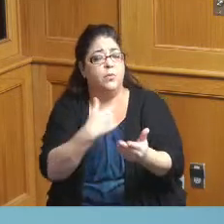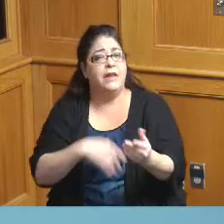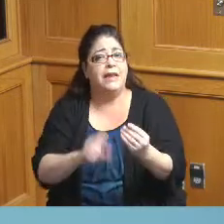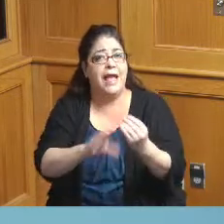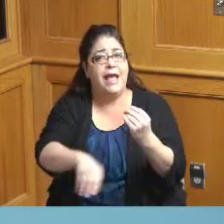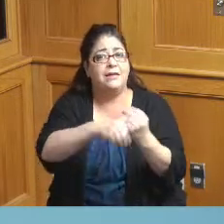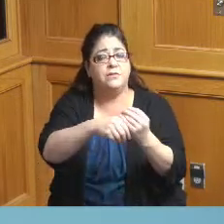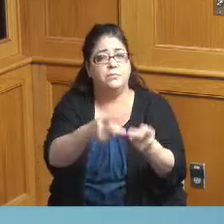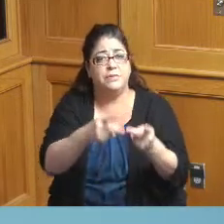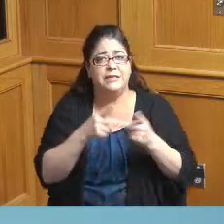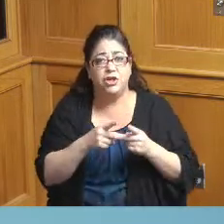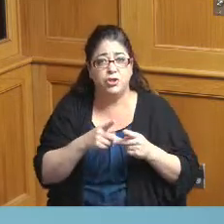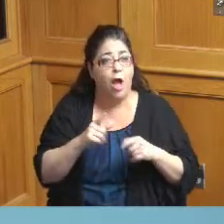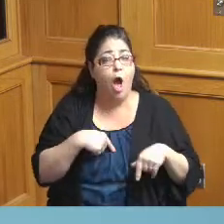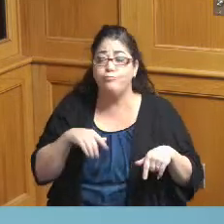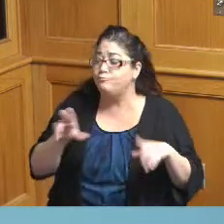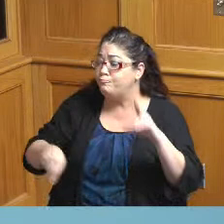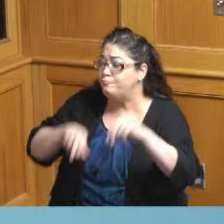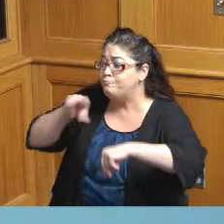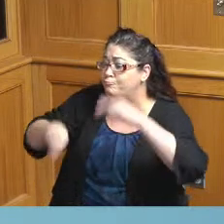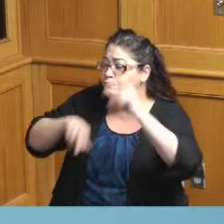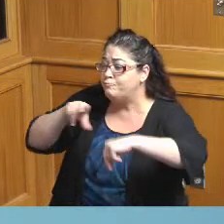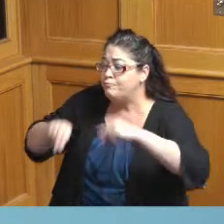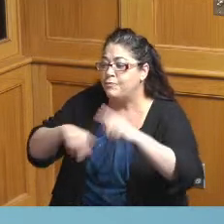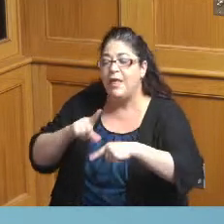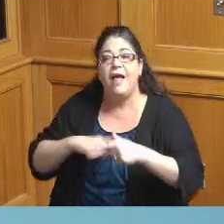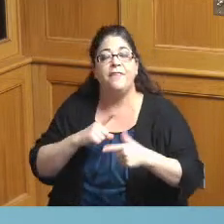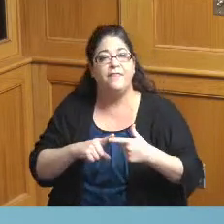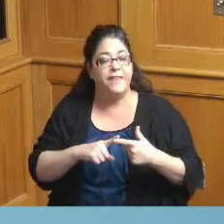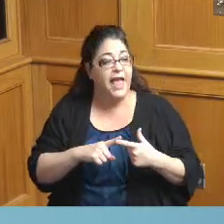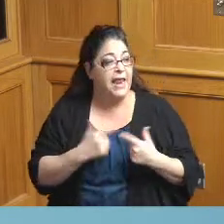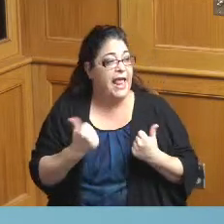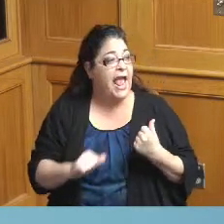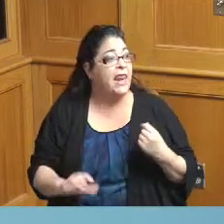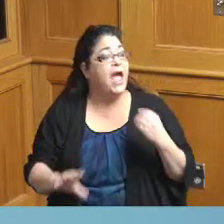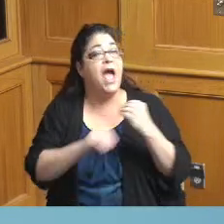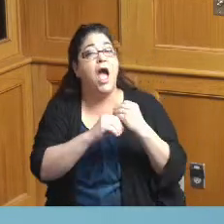when no action was taken we believe any additional requests would fall upon deaf ears